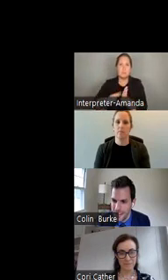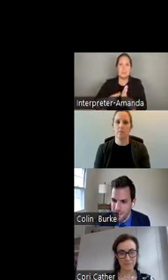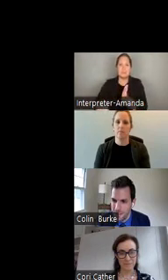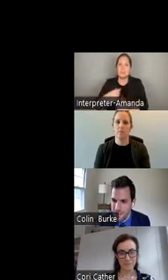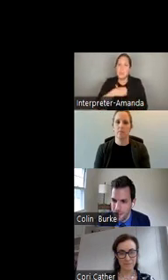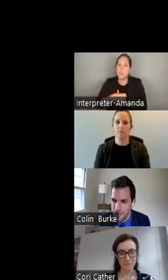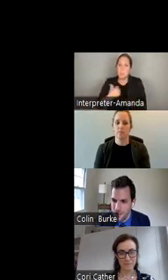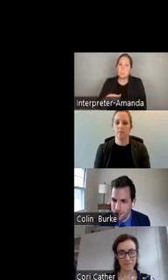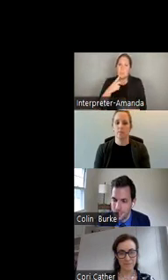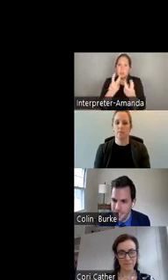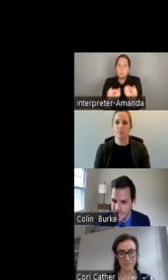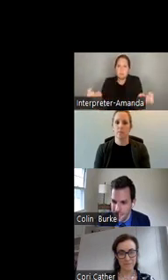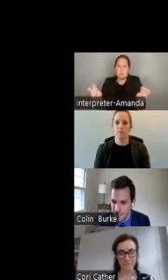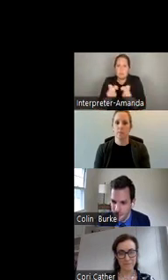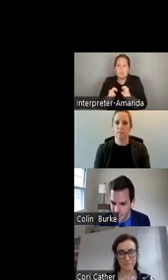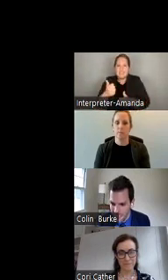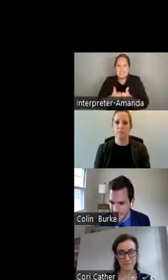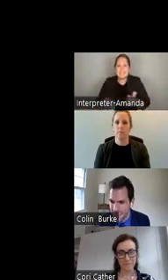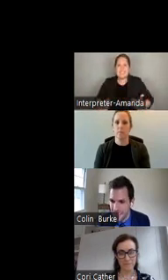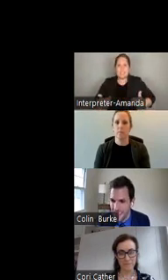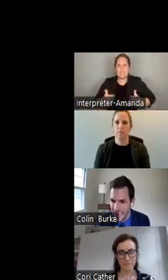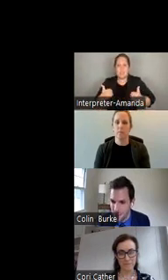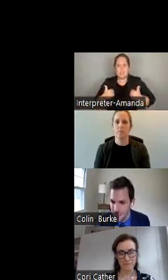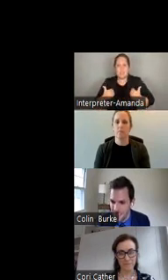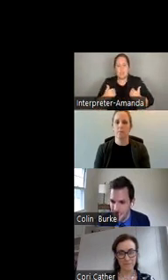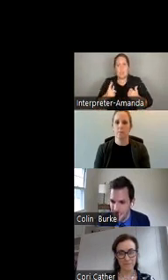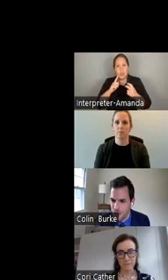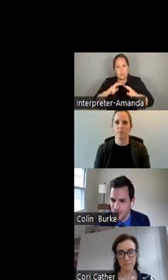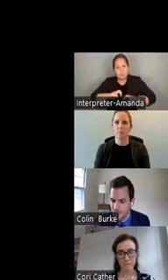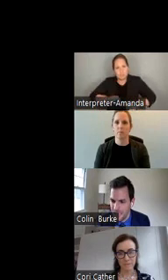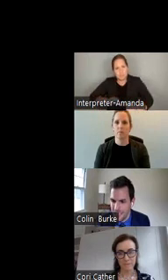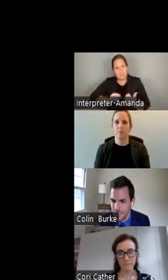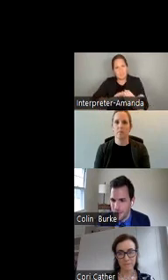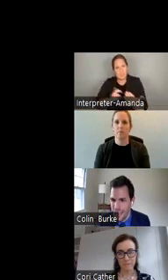have you know each youth really taste the reason and that would be like the curated thing here